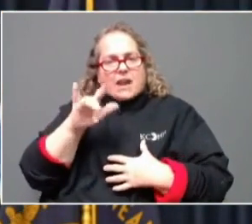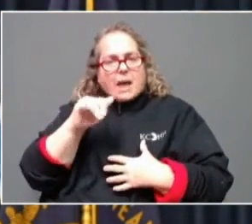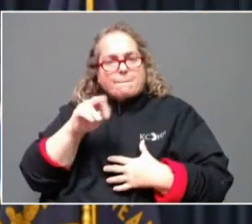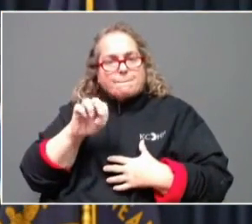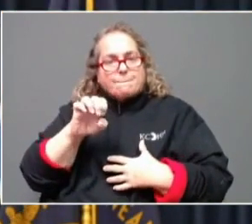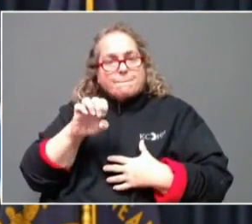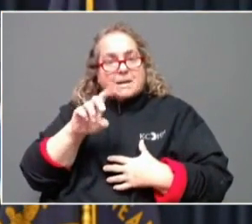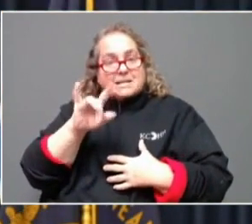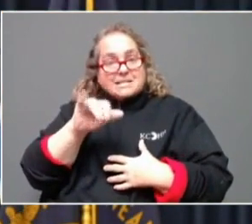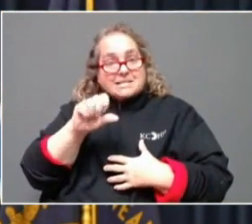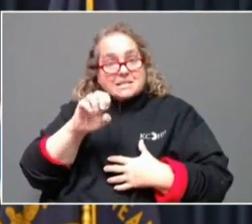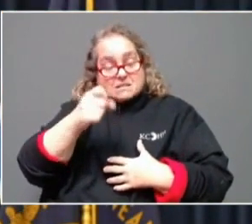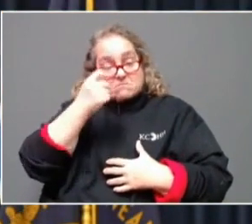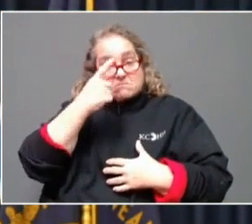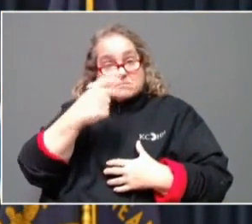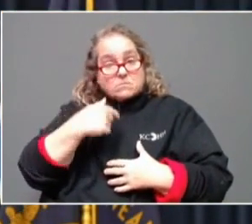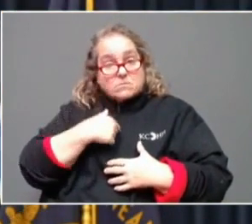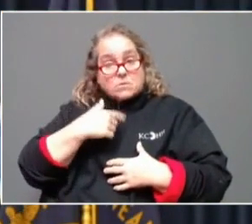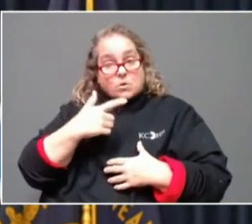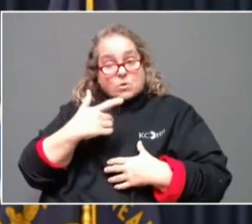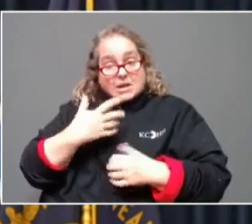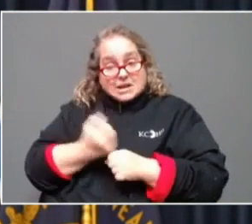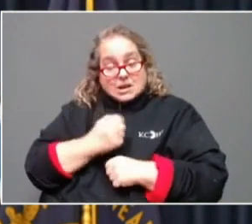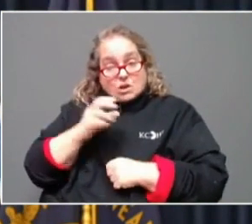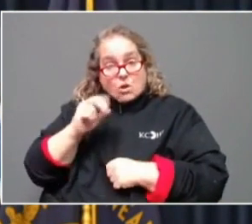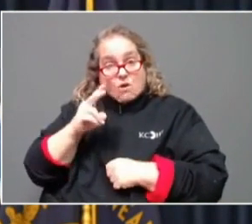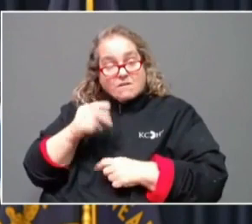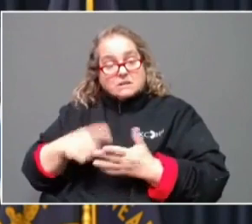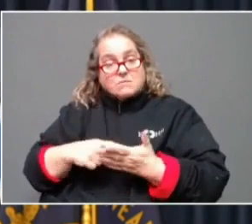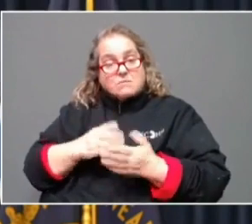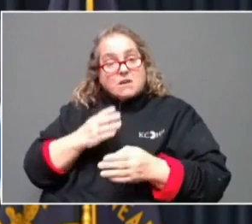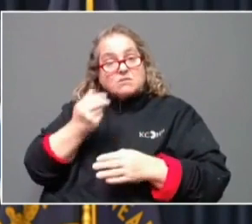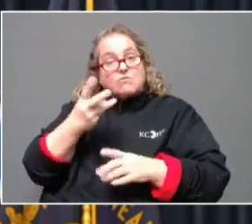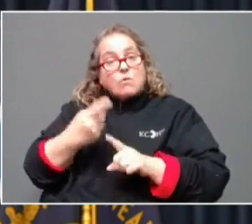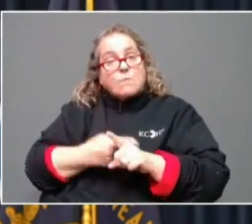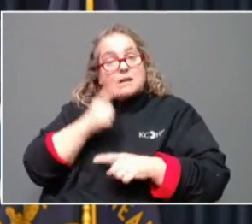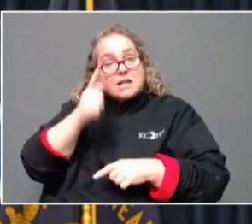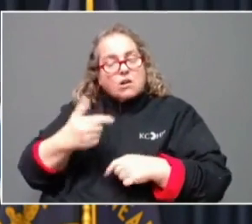sometimes ends them up in the intensive care unit. It's uncommon, but you don't